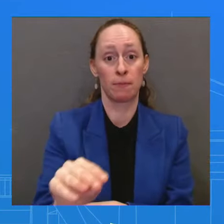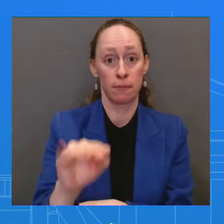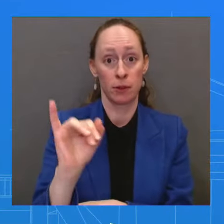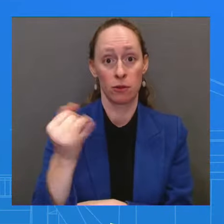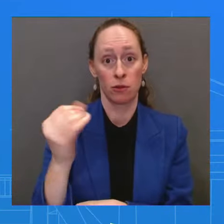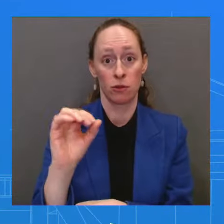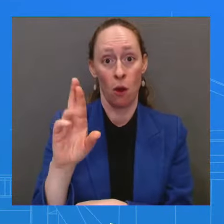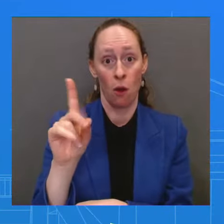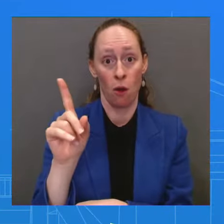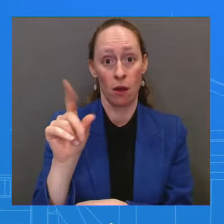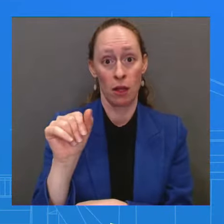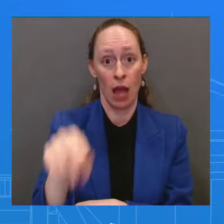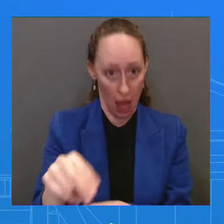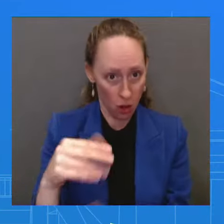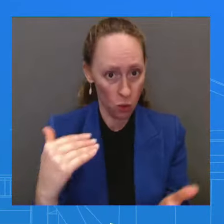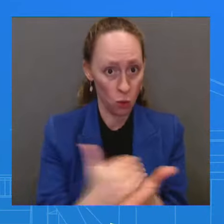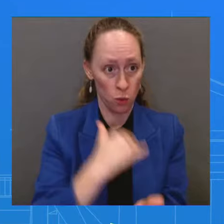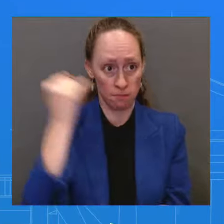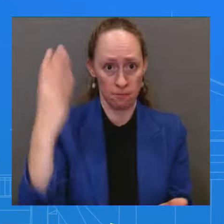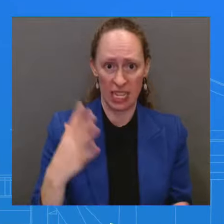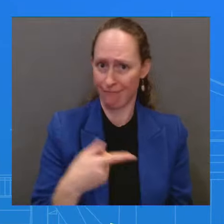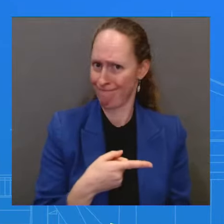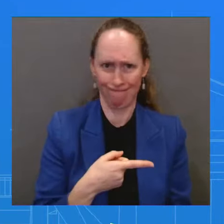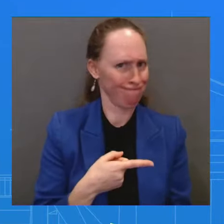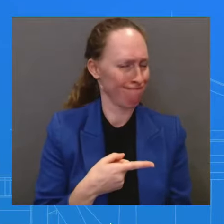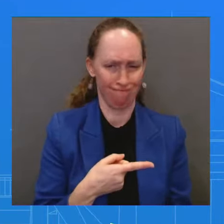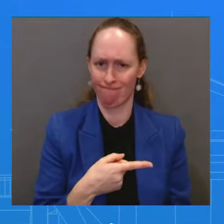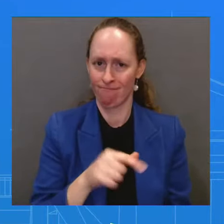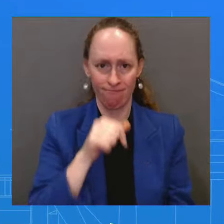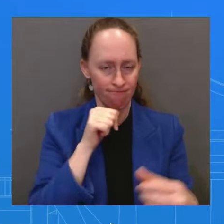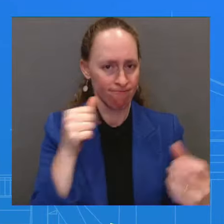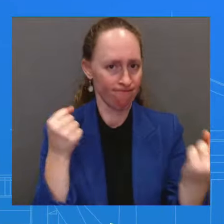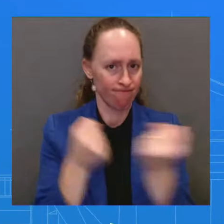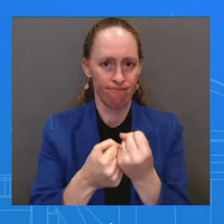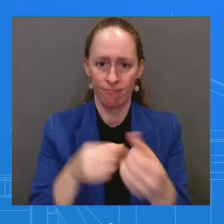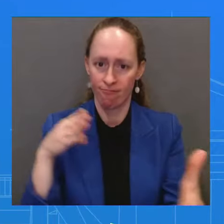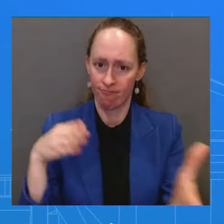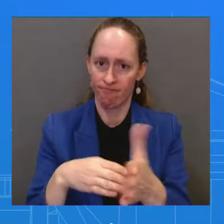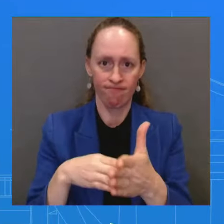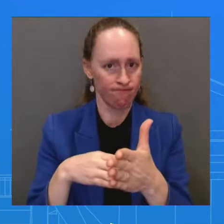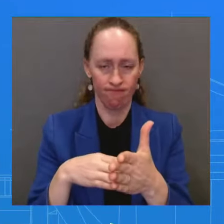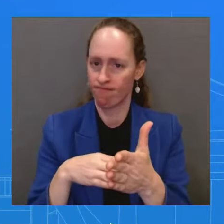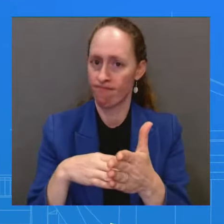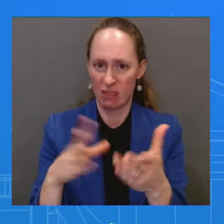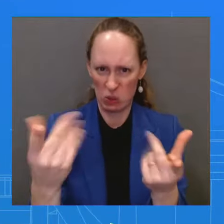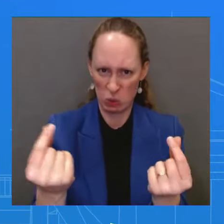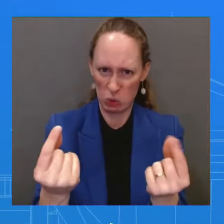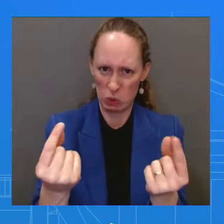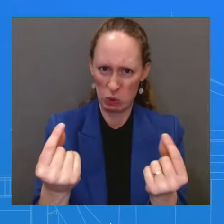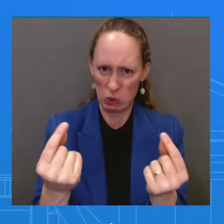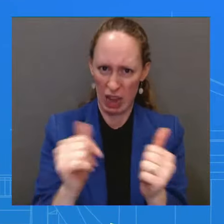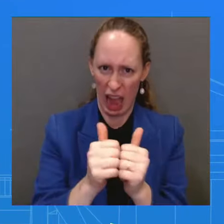Ms. Jean-Pierre: So, we're not going to comment on who's in the race or who's not in the race for speakership. That is something that the House needs to figure out,